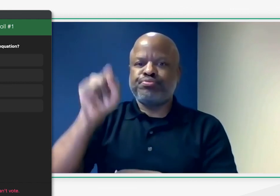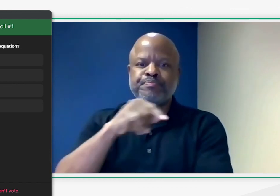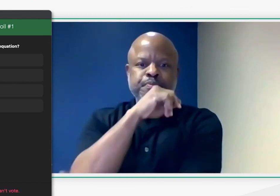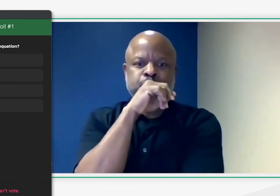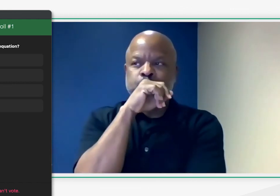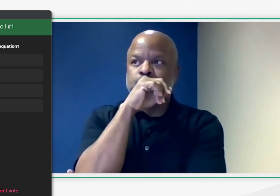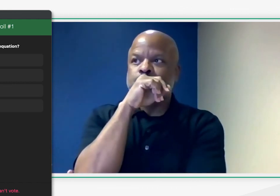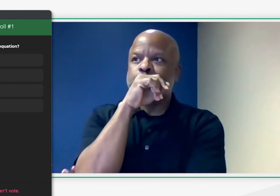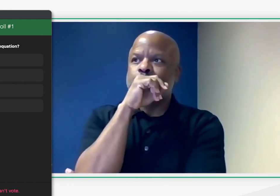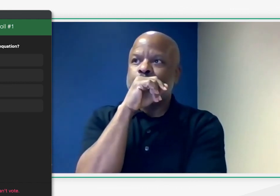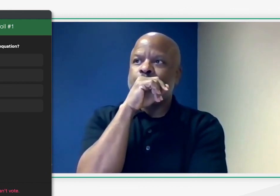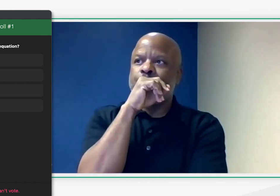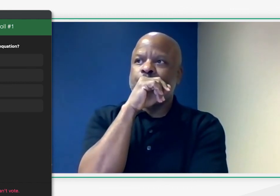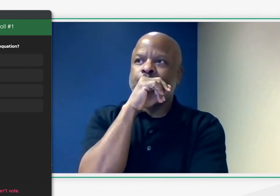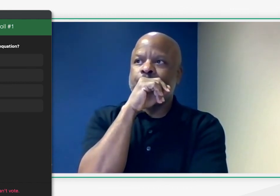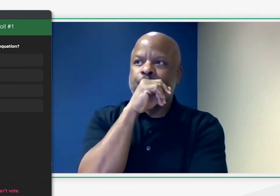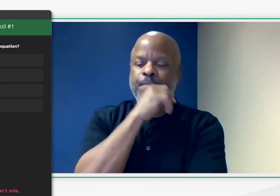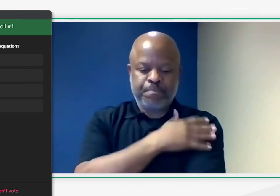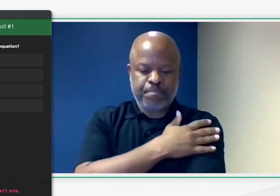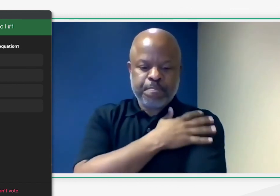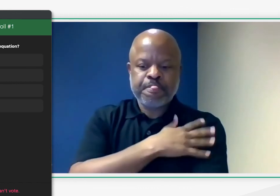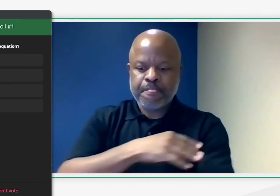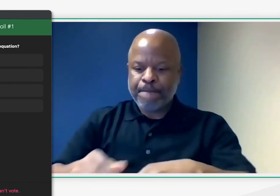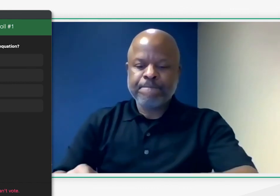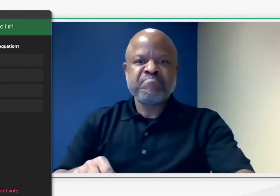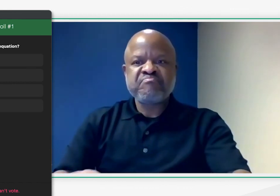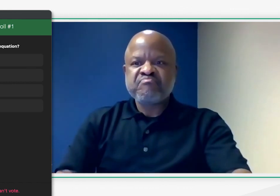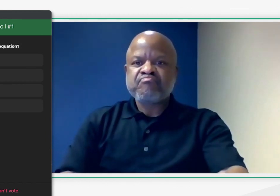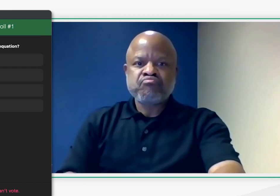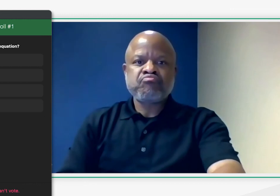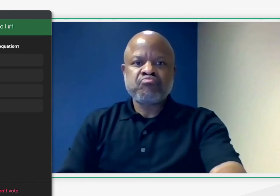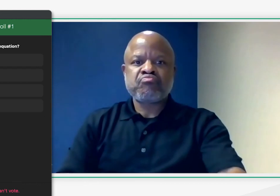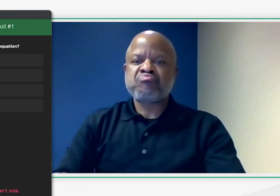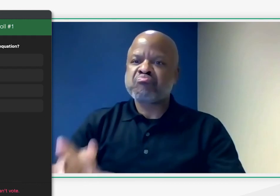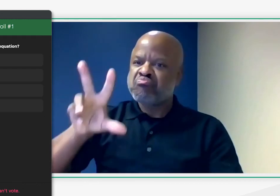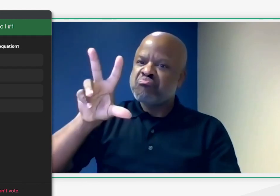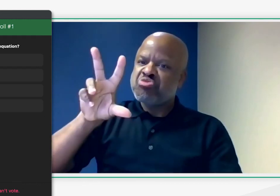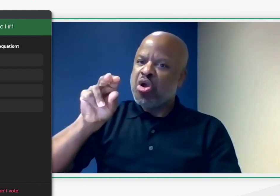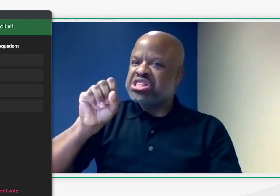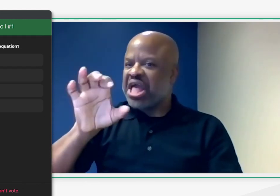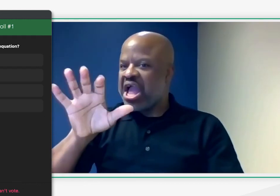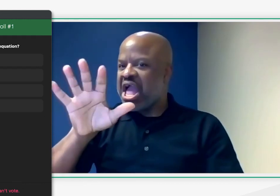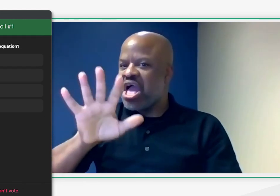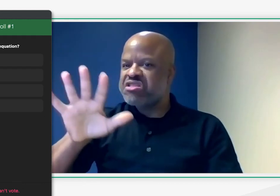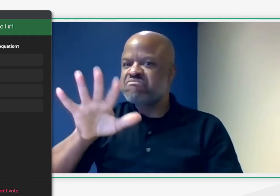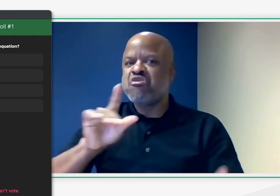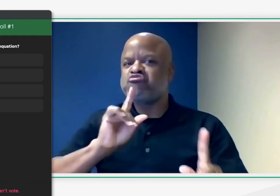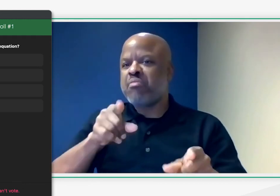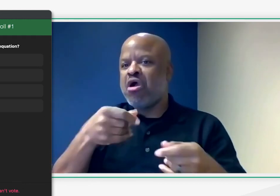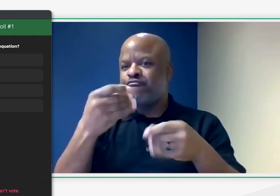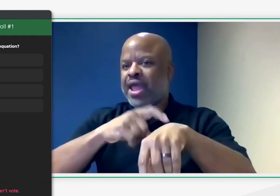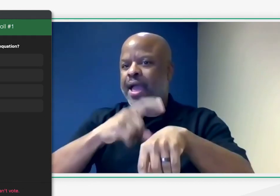Yeah, so please go ahead and respond to the poll that we've deployed.